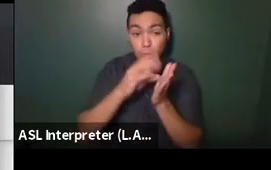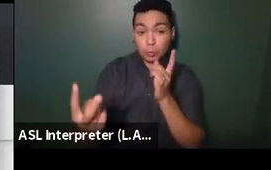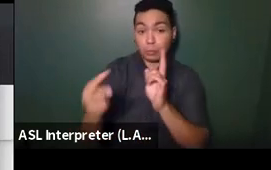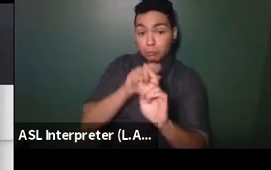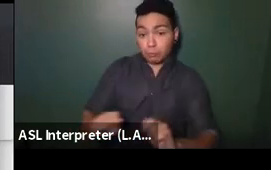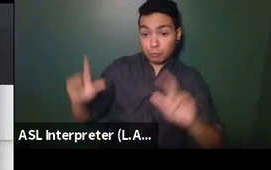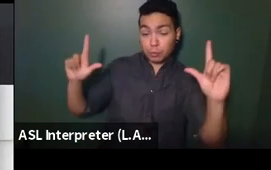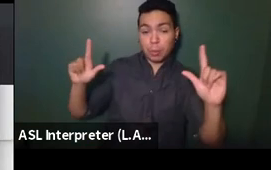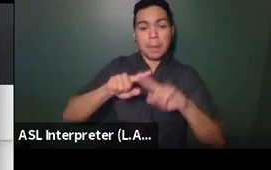Jeff Crawford: question mark and ask for one.